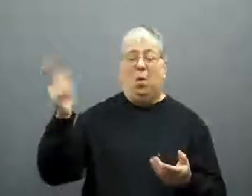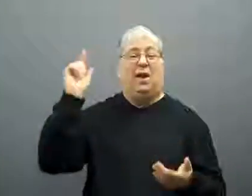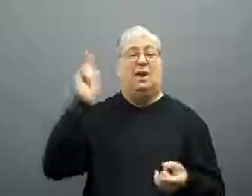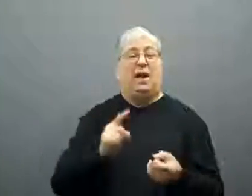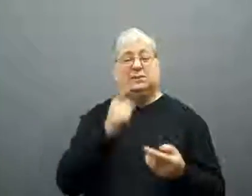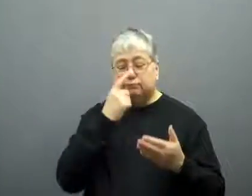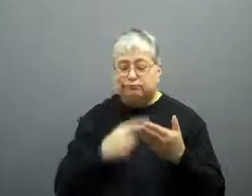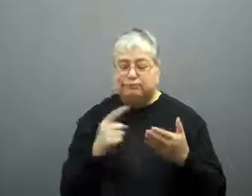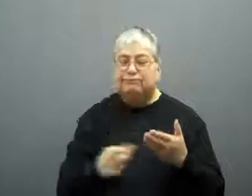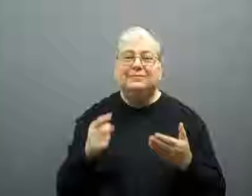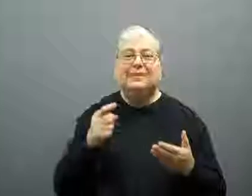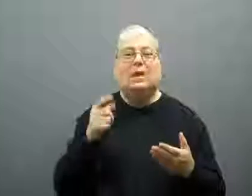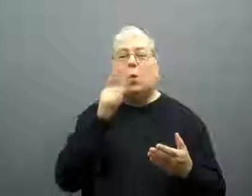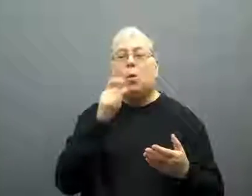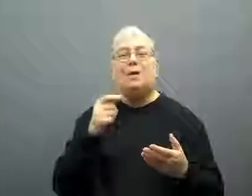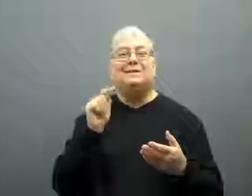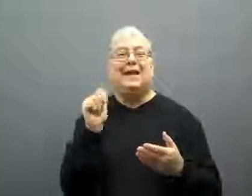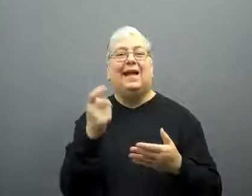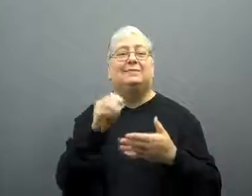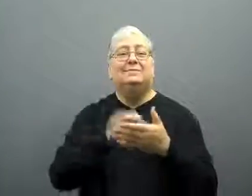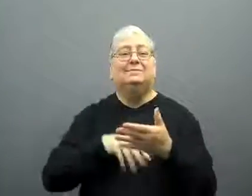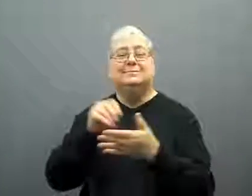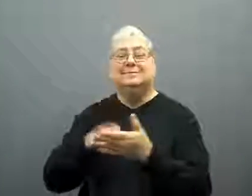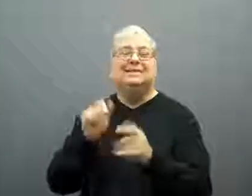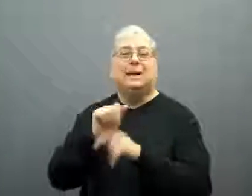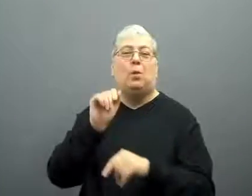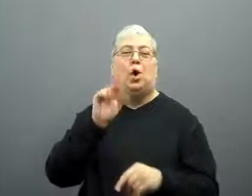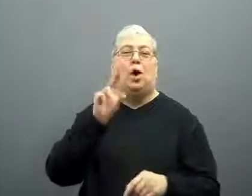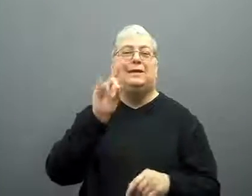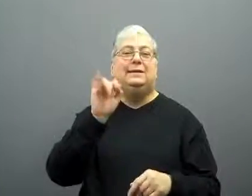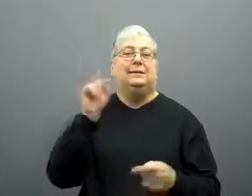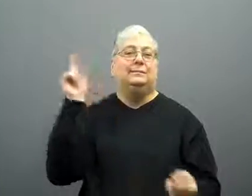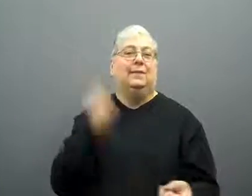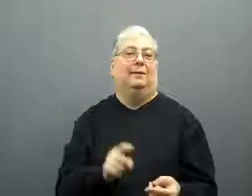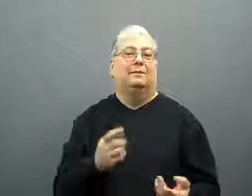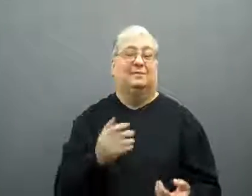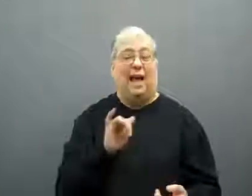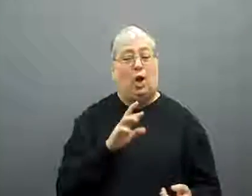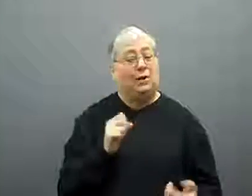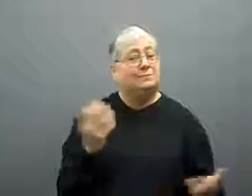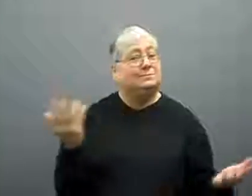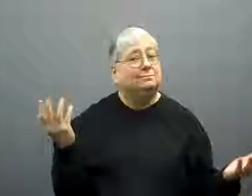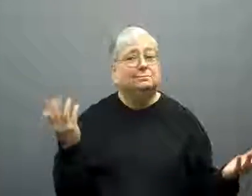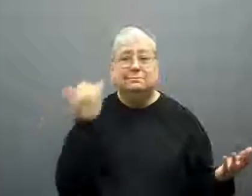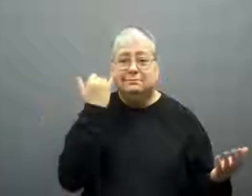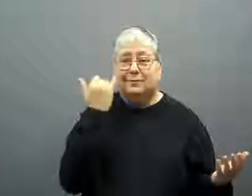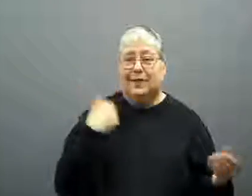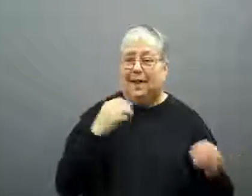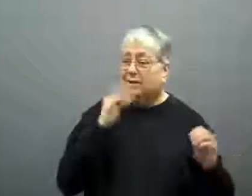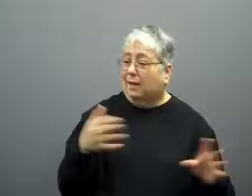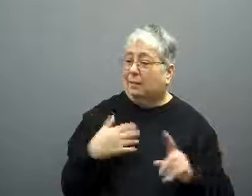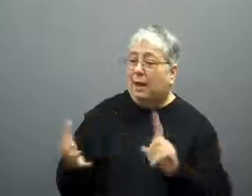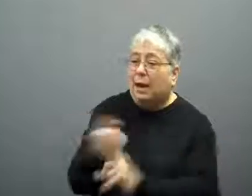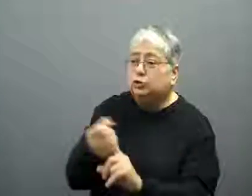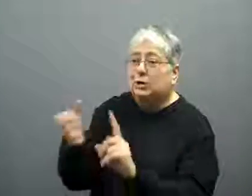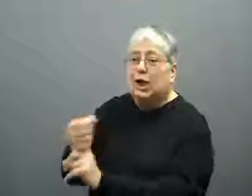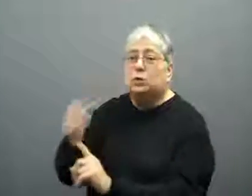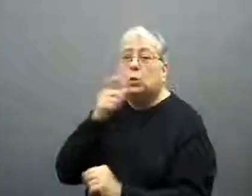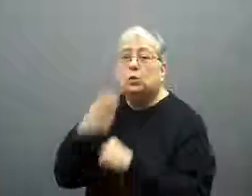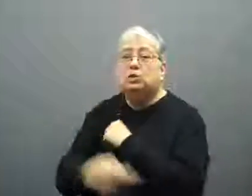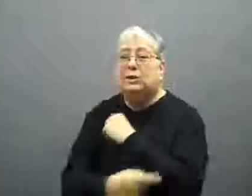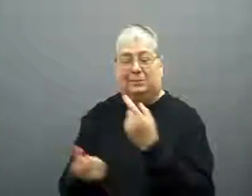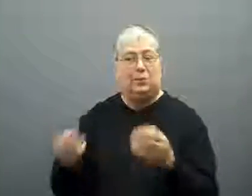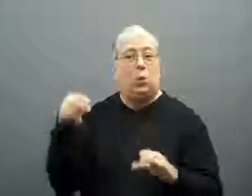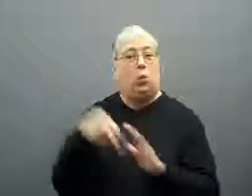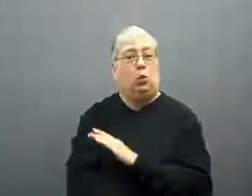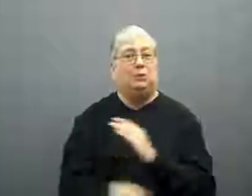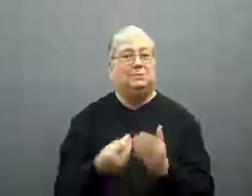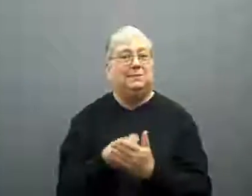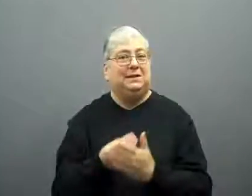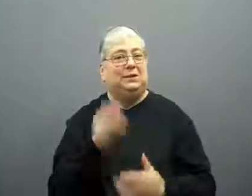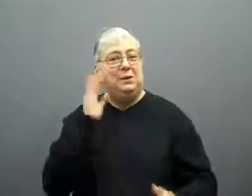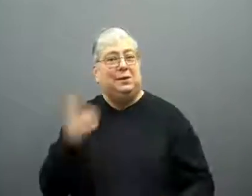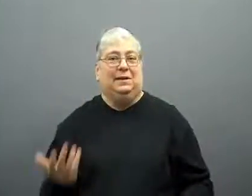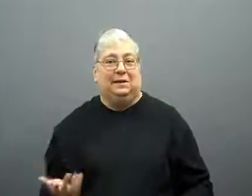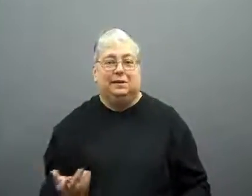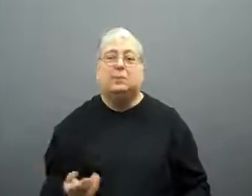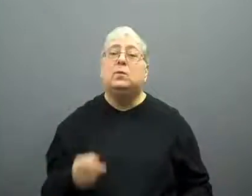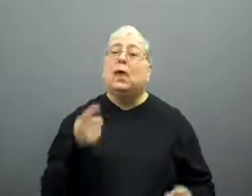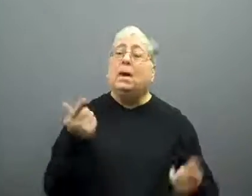Fewer audits will be conducted.